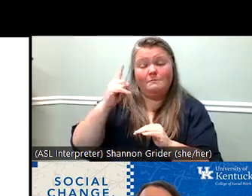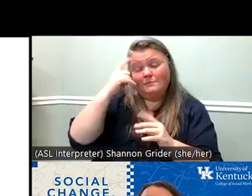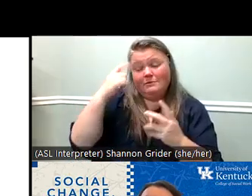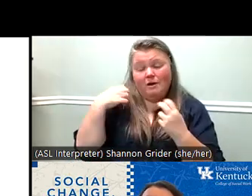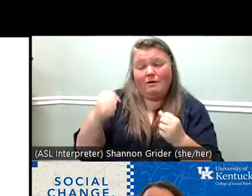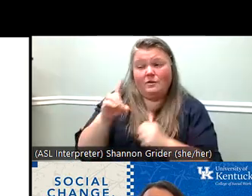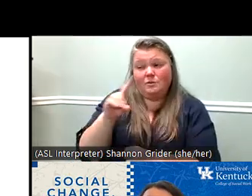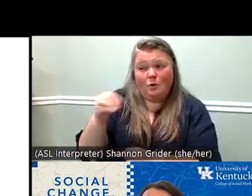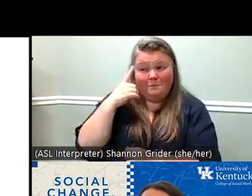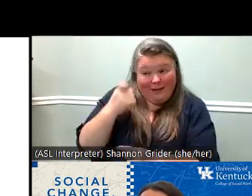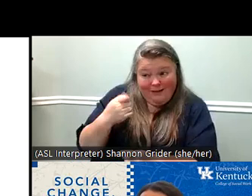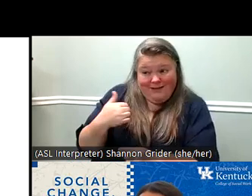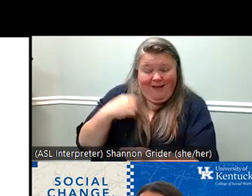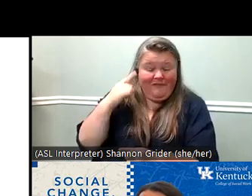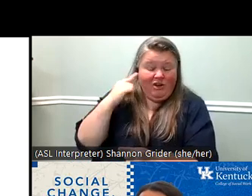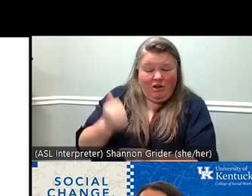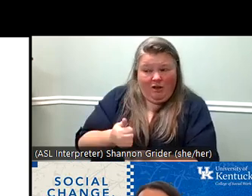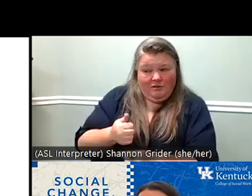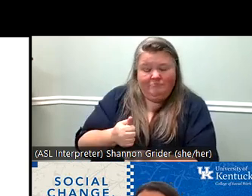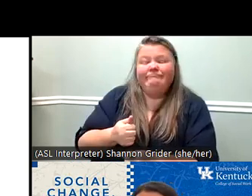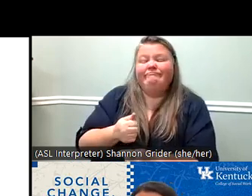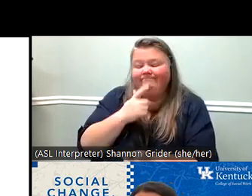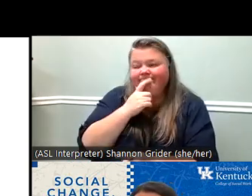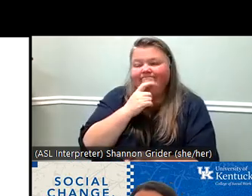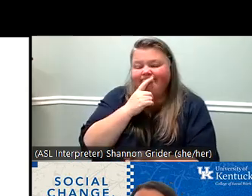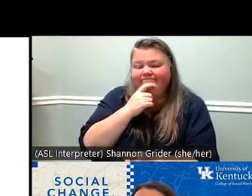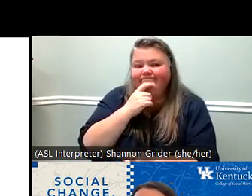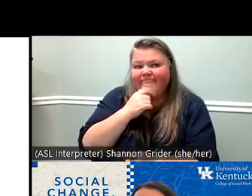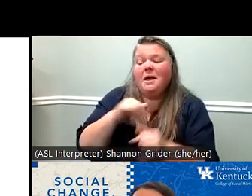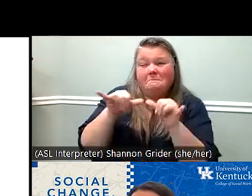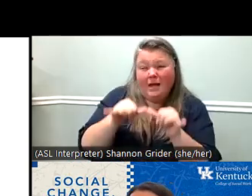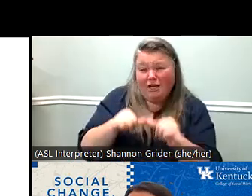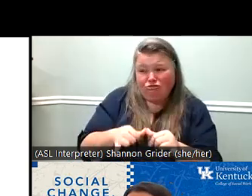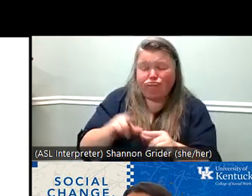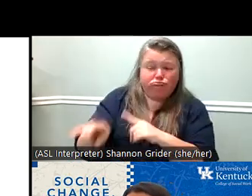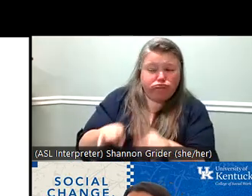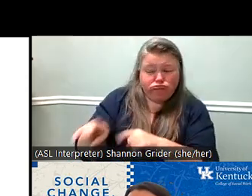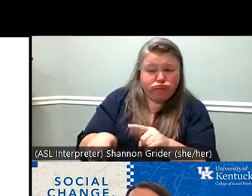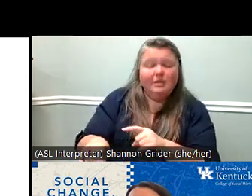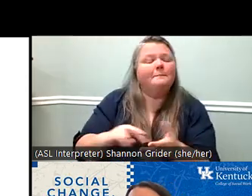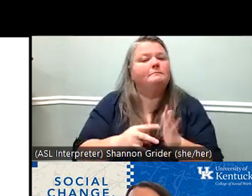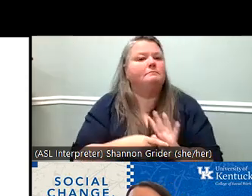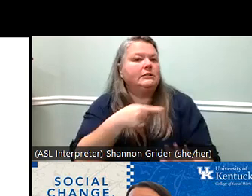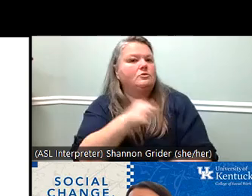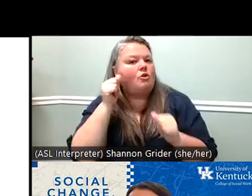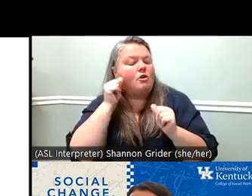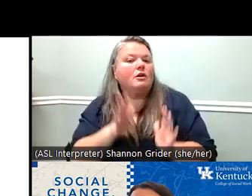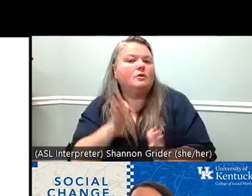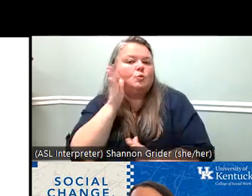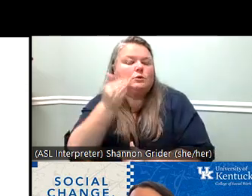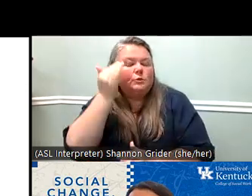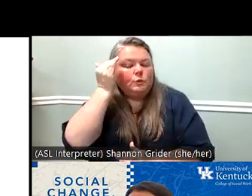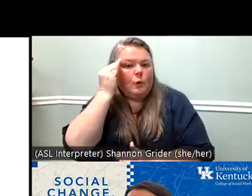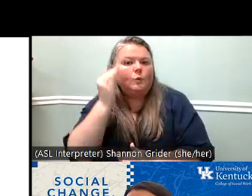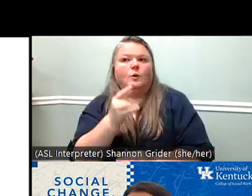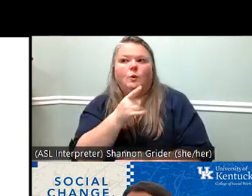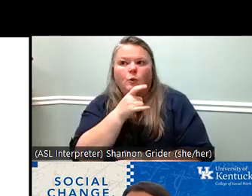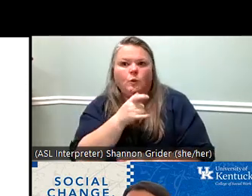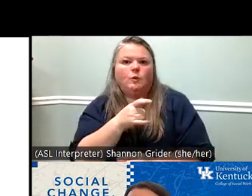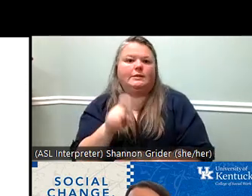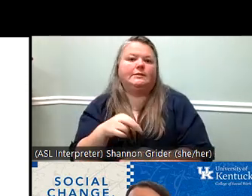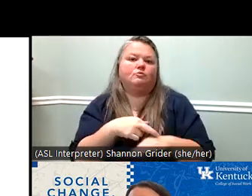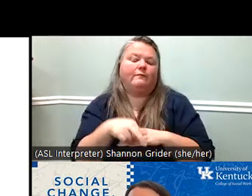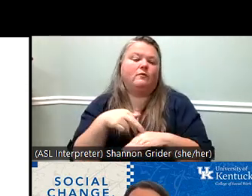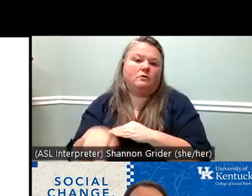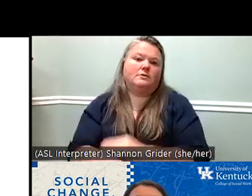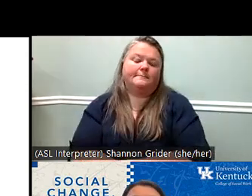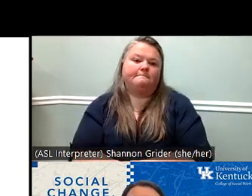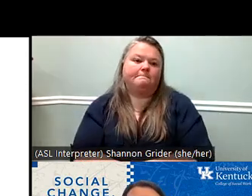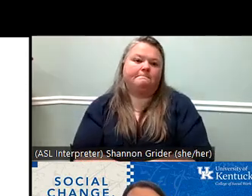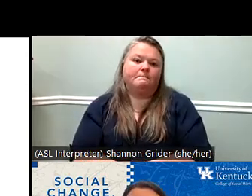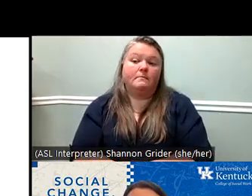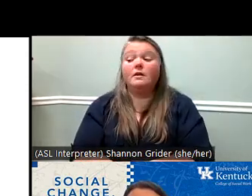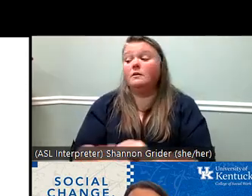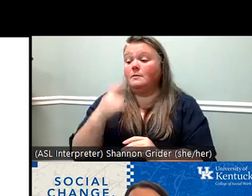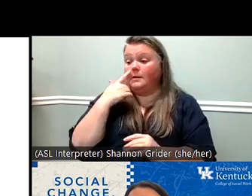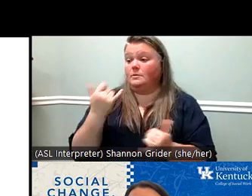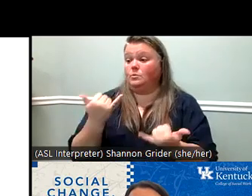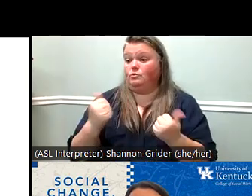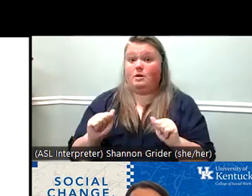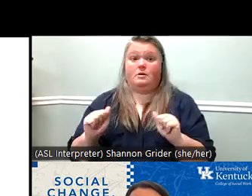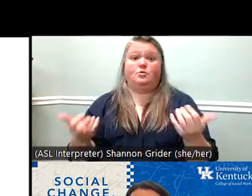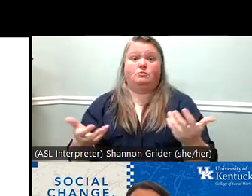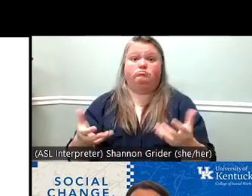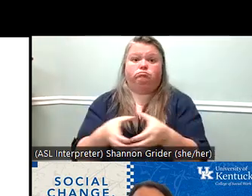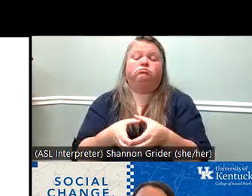TO SEE HOW THEY'RE DOING WITH THEIR MENTAL HEALTH. THIS IS GOOD. WE WANT THIS TO HAPPEN BECAUSE IF THEY CAN RECOGNIZE THE INCREASED RISK OF PEOPLE ARE HEARING LOSS